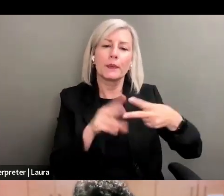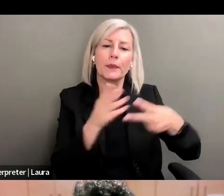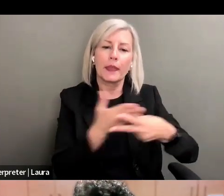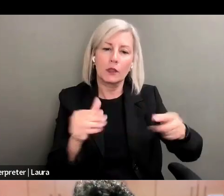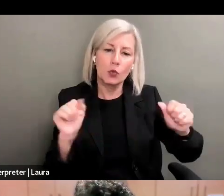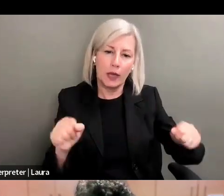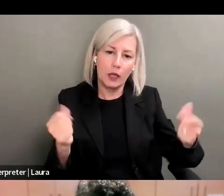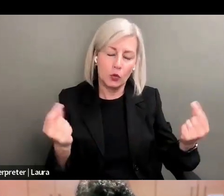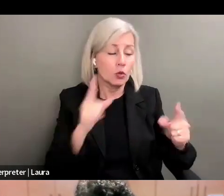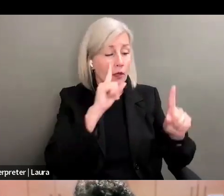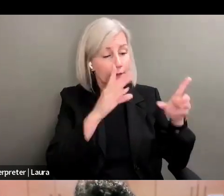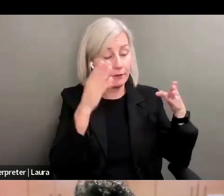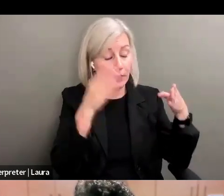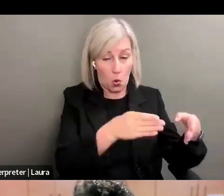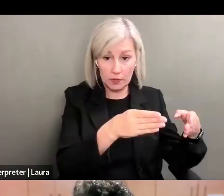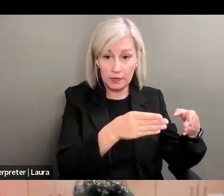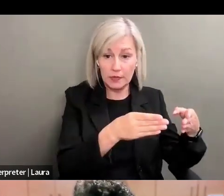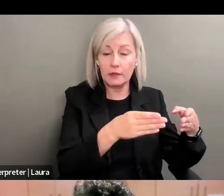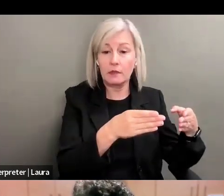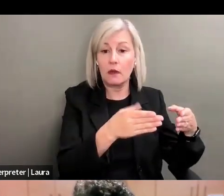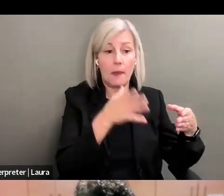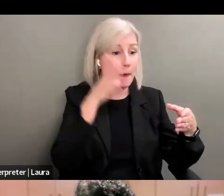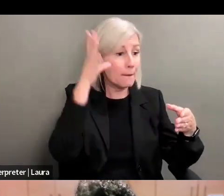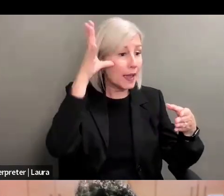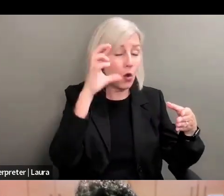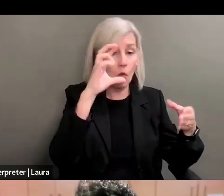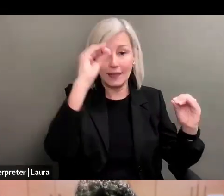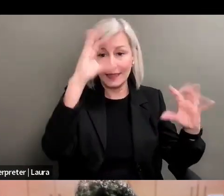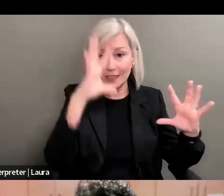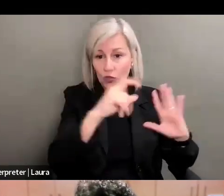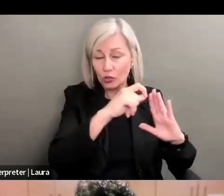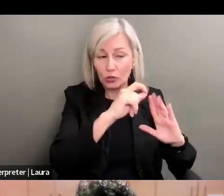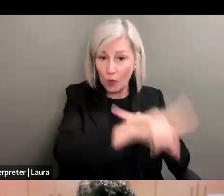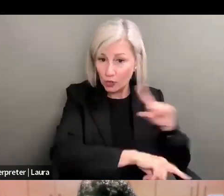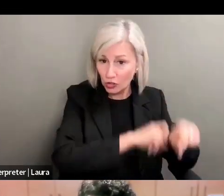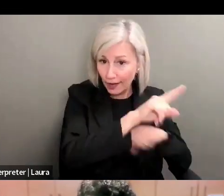focus on on some parent or teacher questionnaires in those cases.